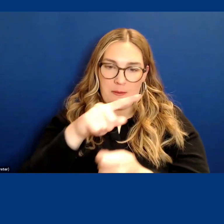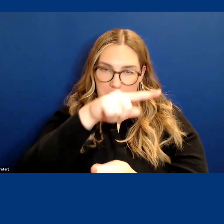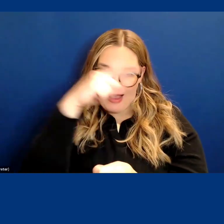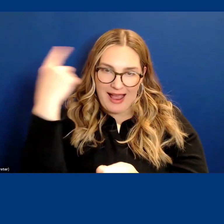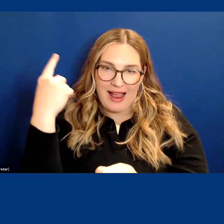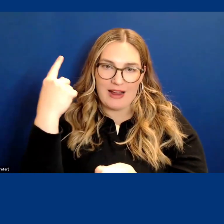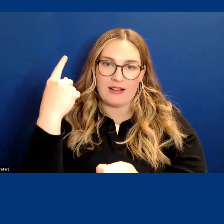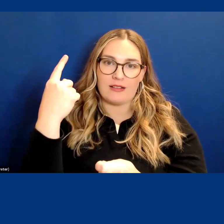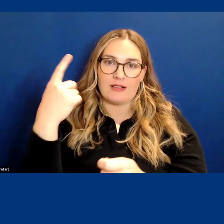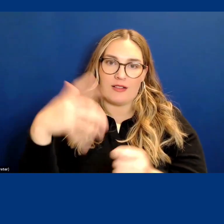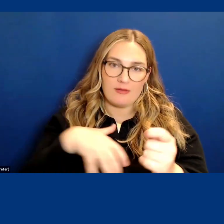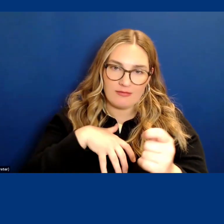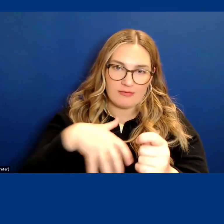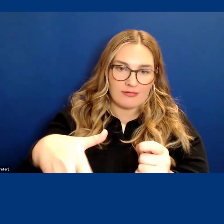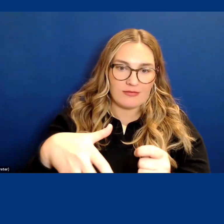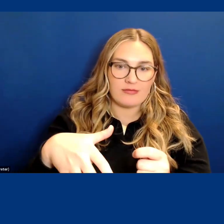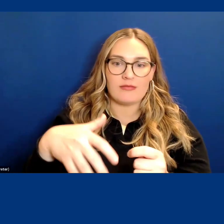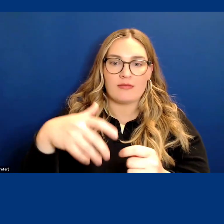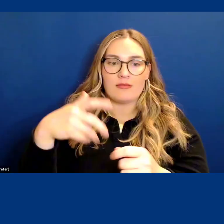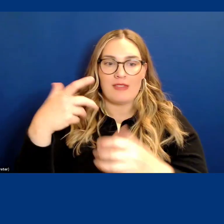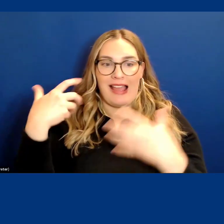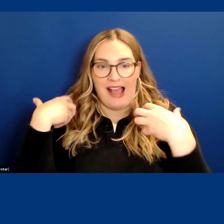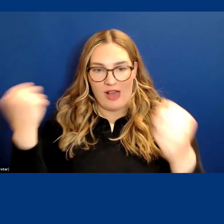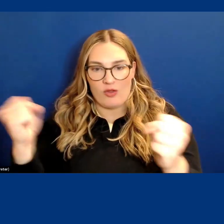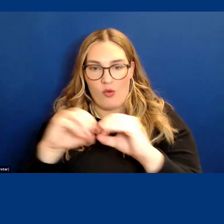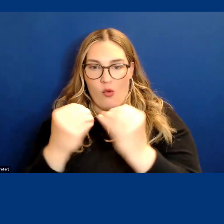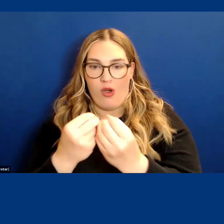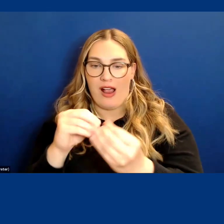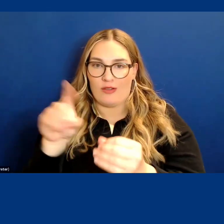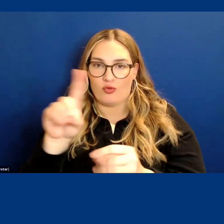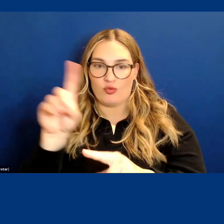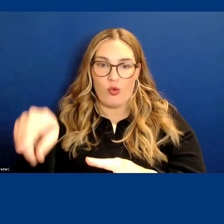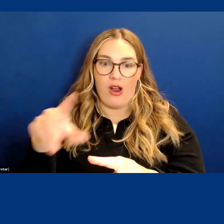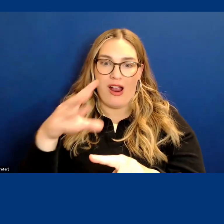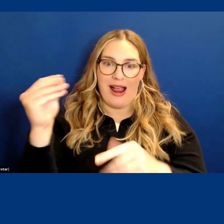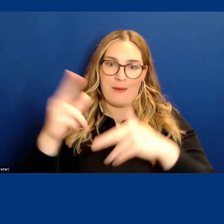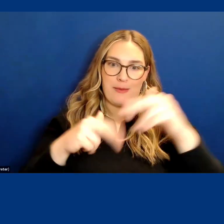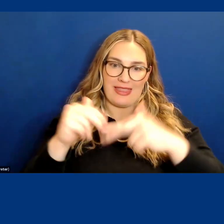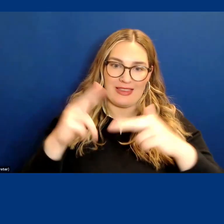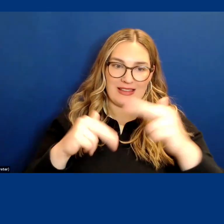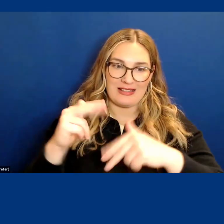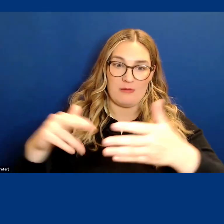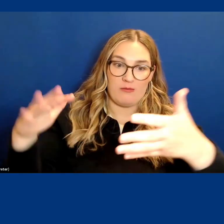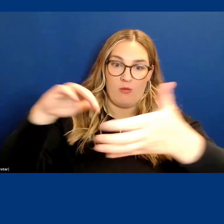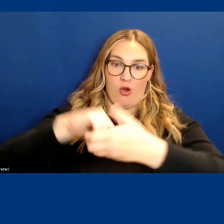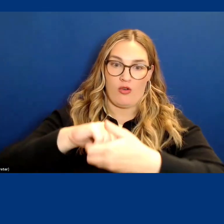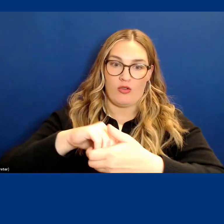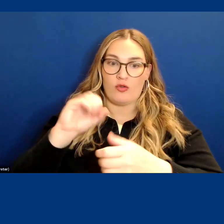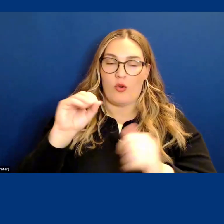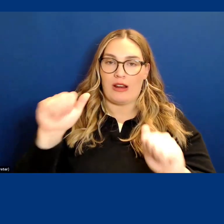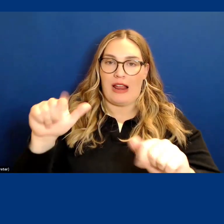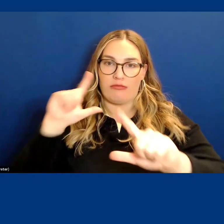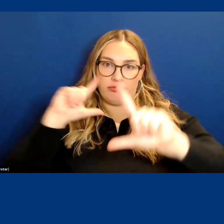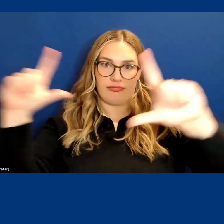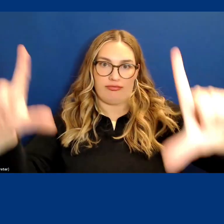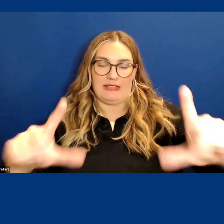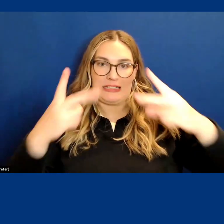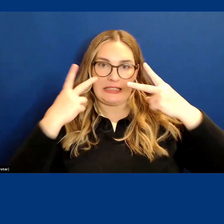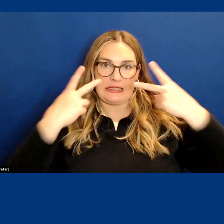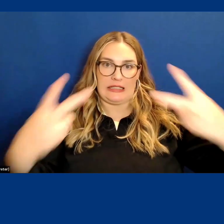and building partnerships with folks here locally and just bringing that disability lens. And then as we're having policy conversations or we're talking about